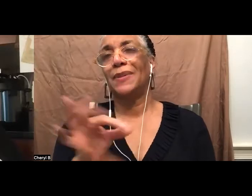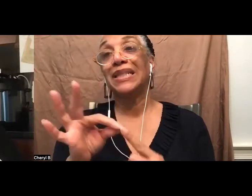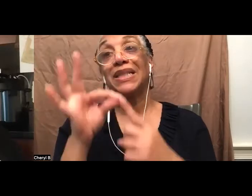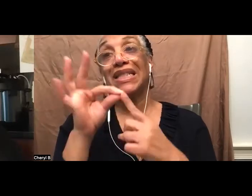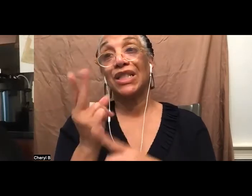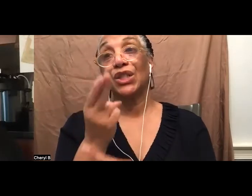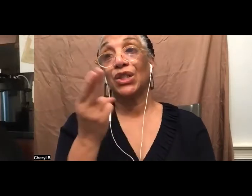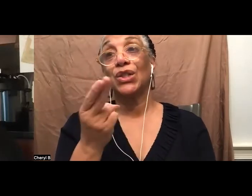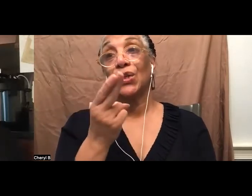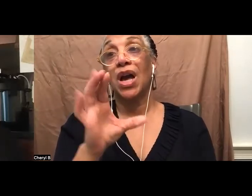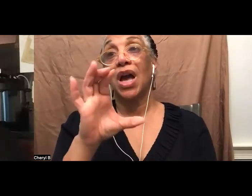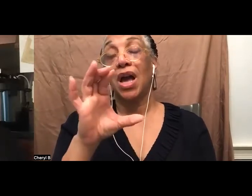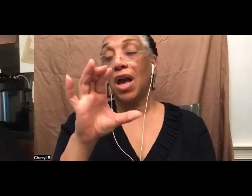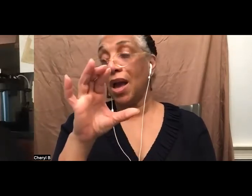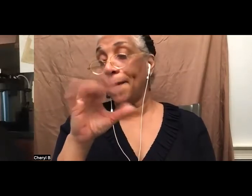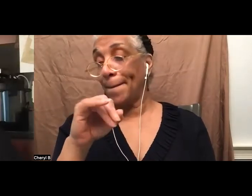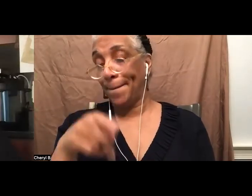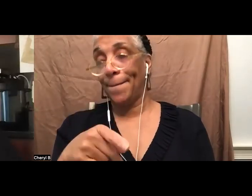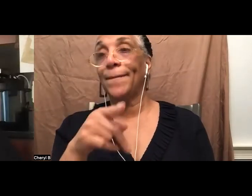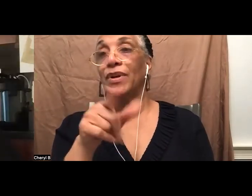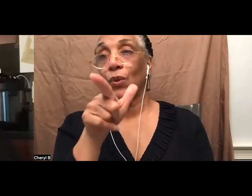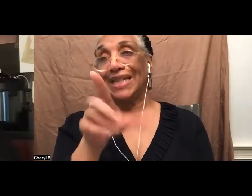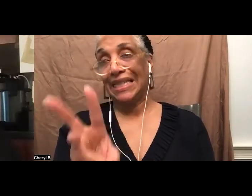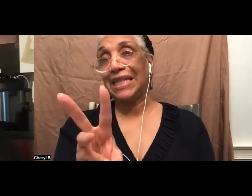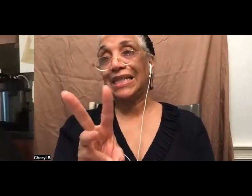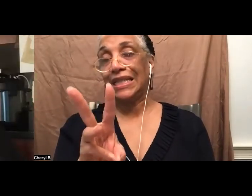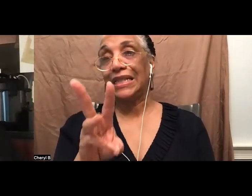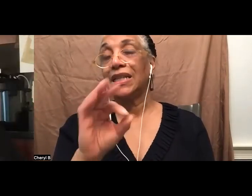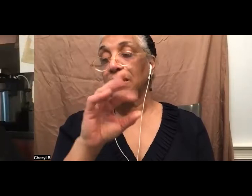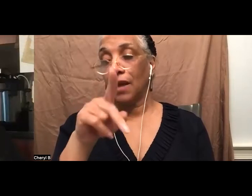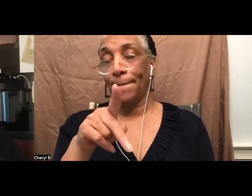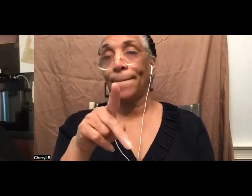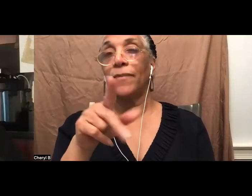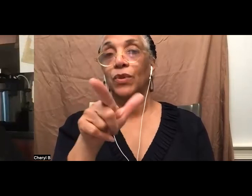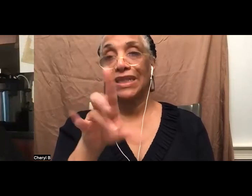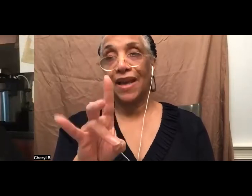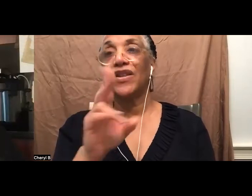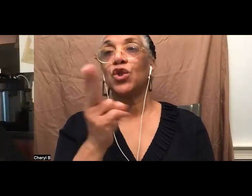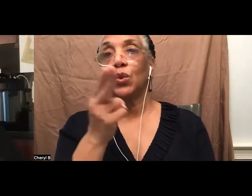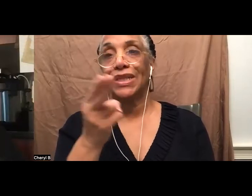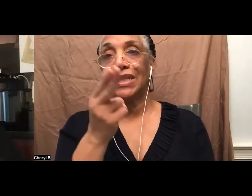and COP27 to talk about these things. In the